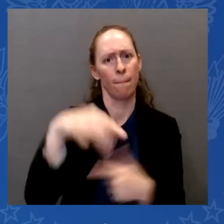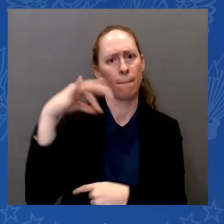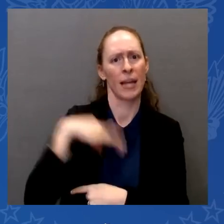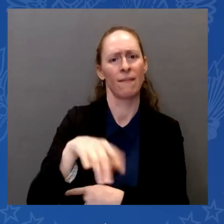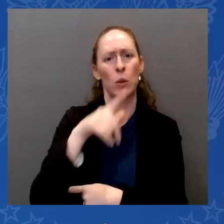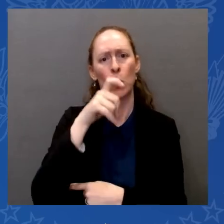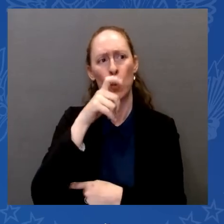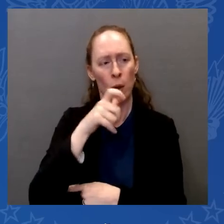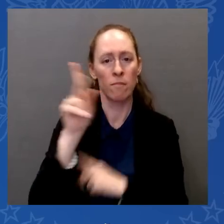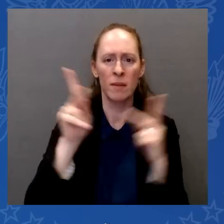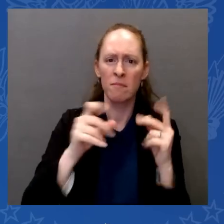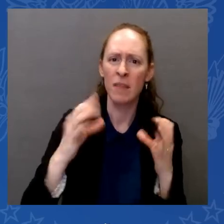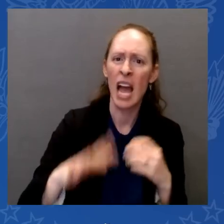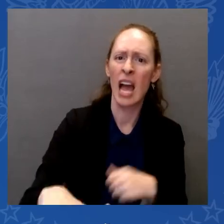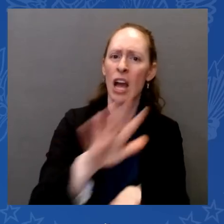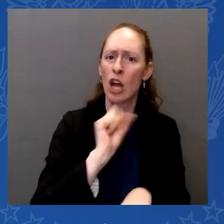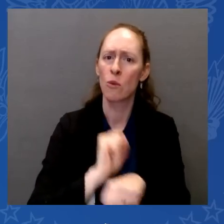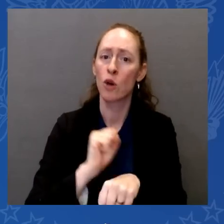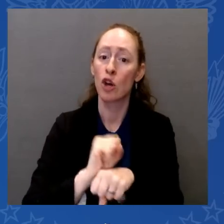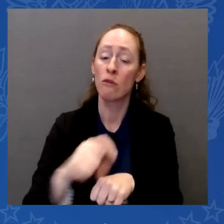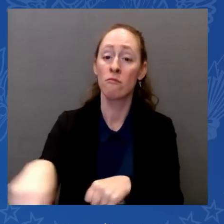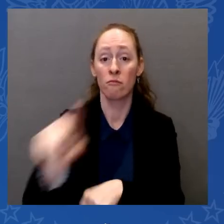you'll get up to $10,000 knocked off your student debt.